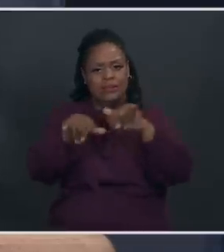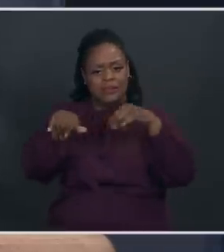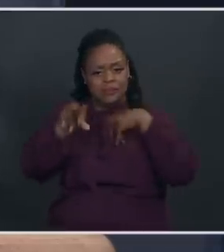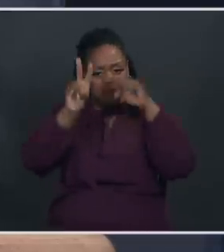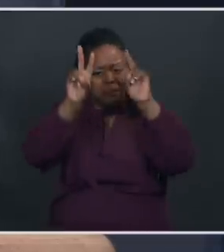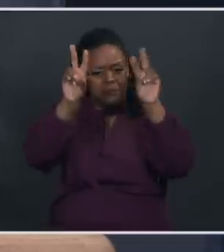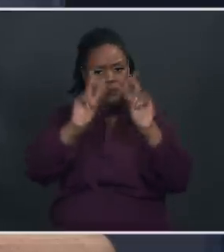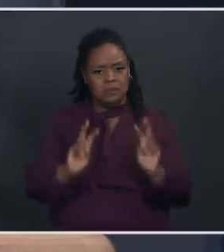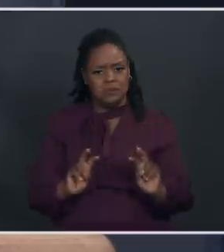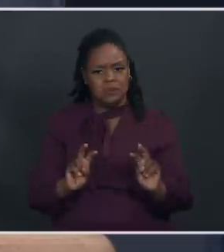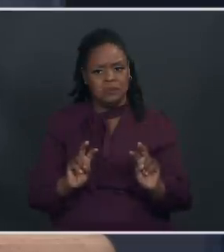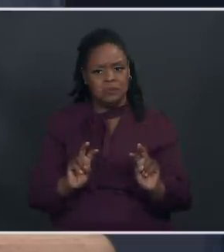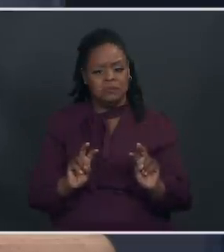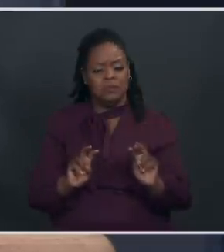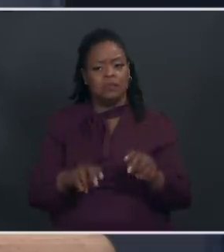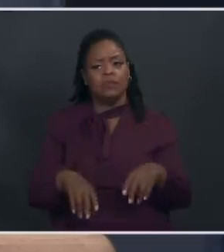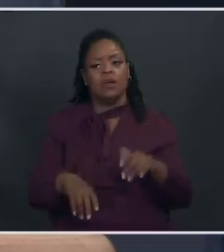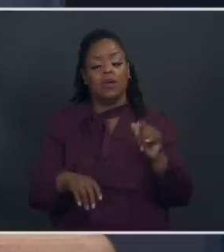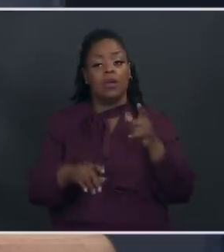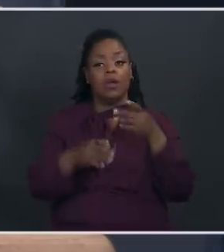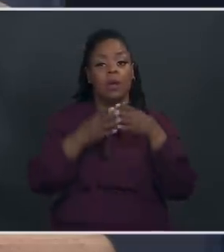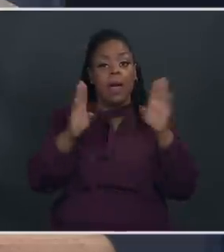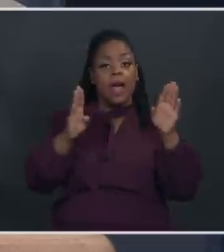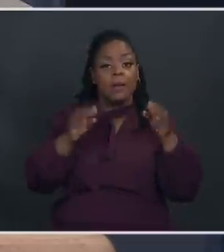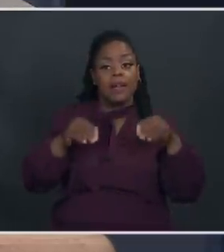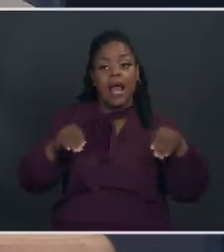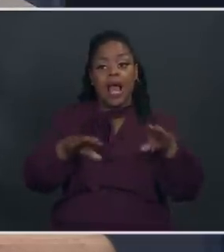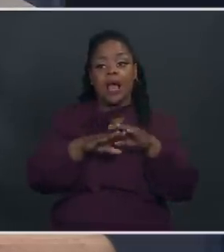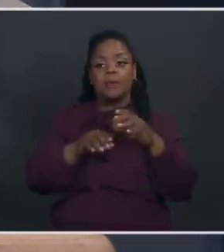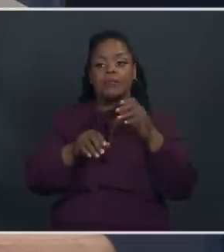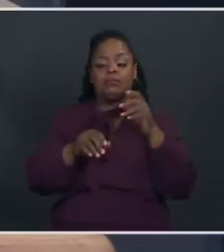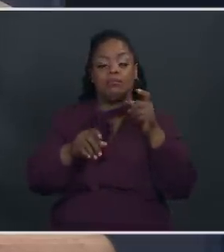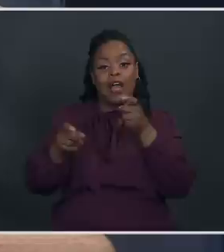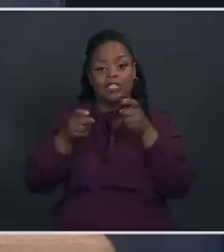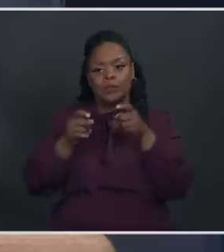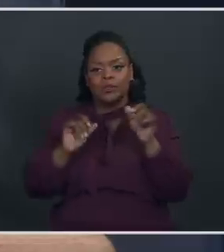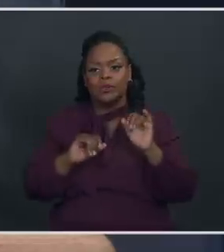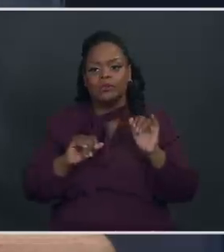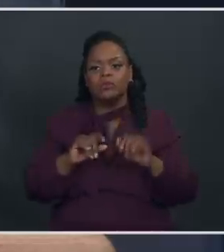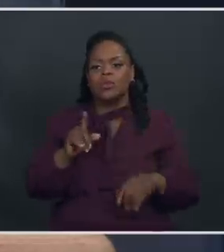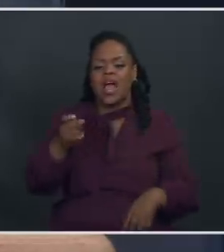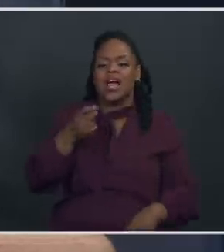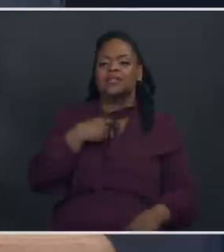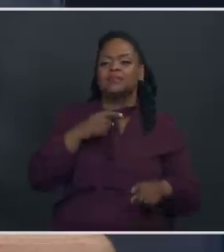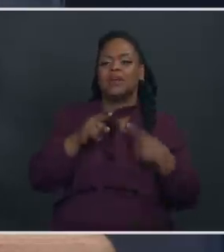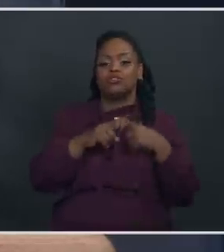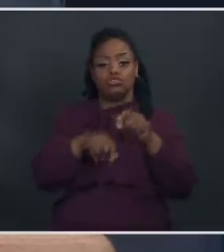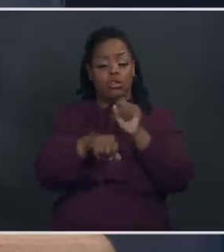are being properly managed. Now, in terms of the job issue, we're explicitly doing this